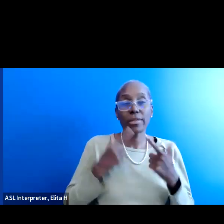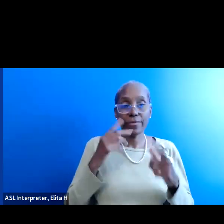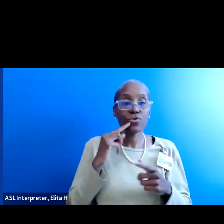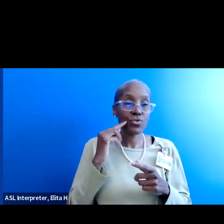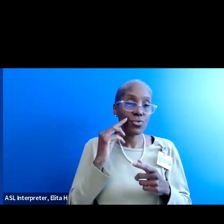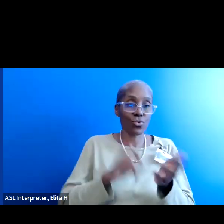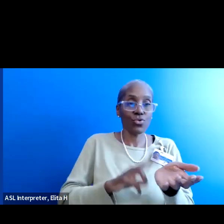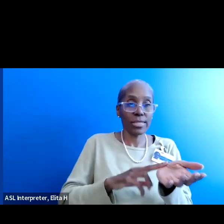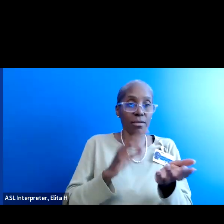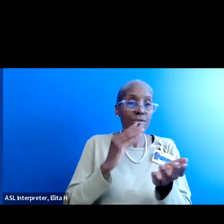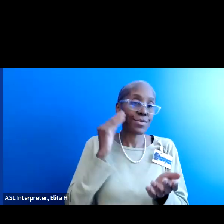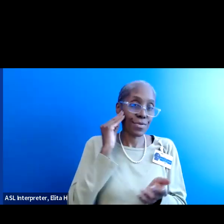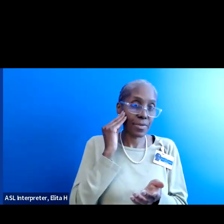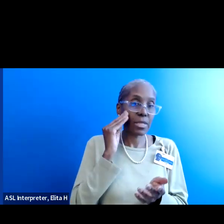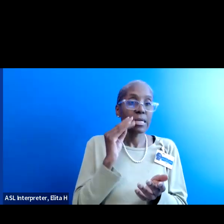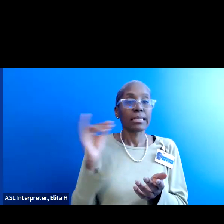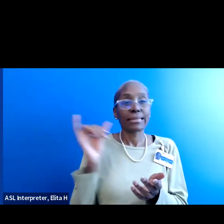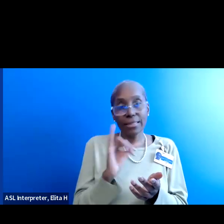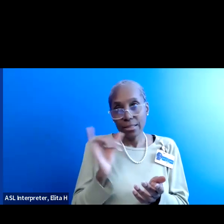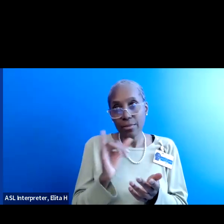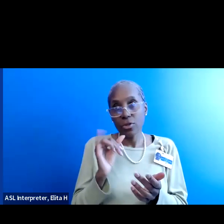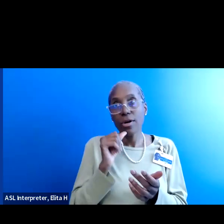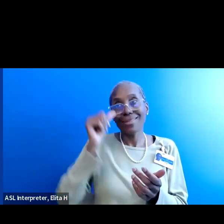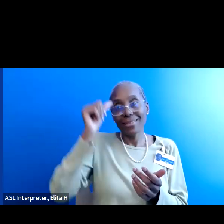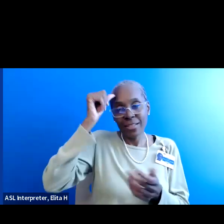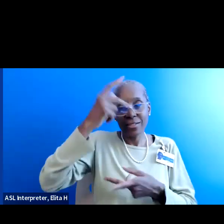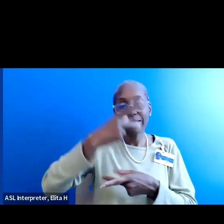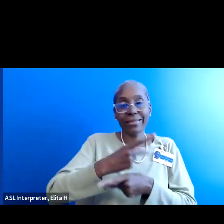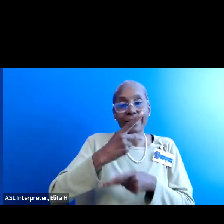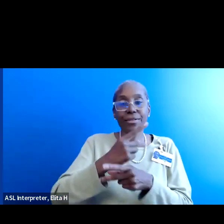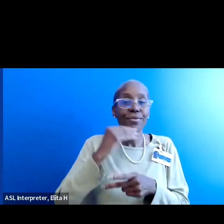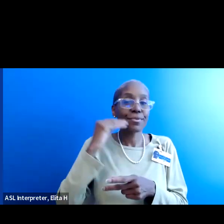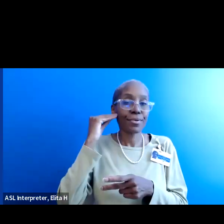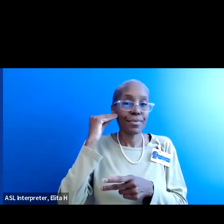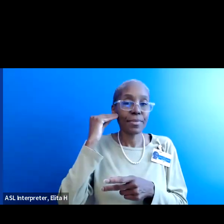communities and similar other adult care homes and as a resident advocate.